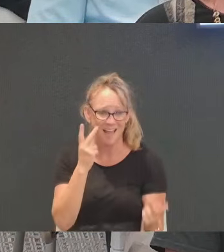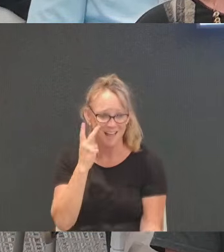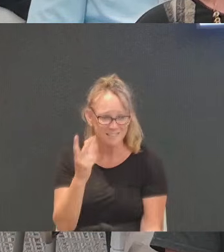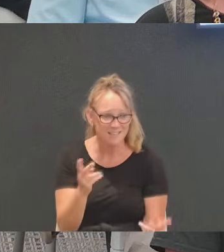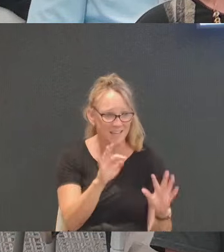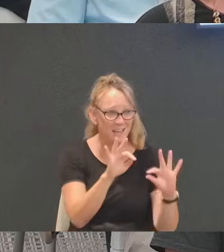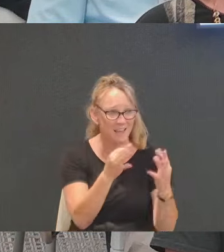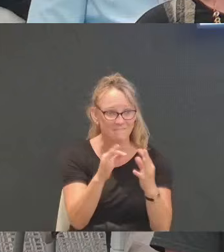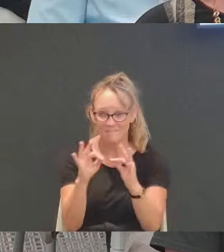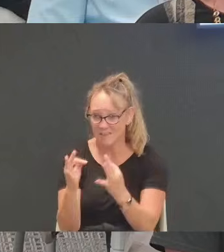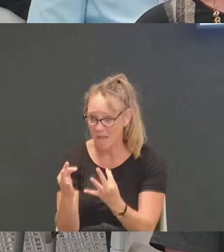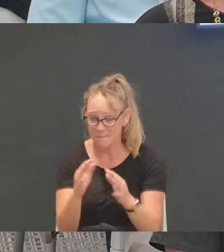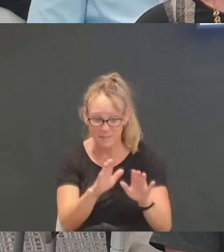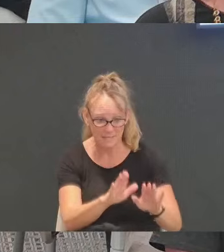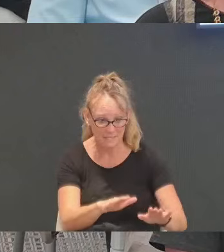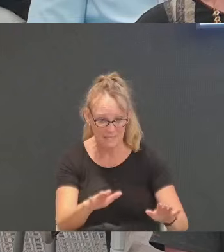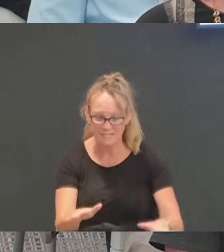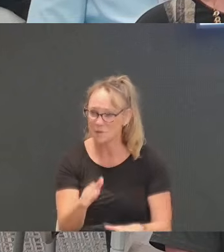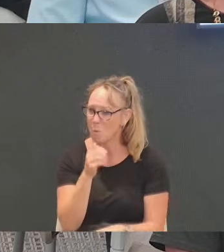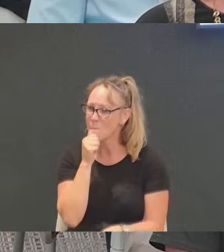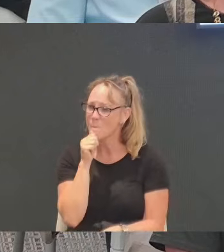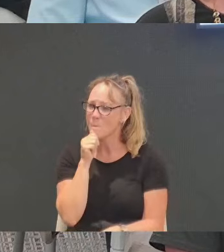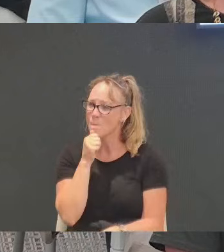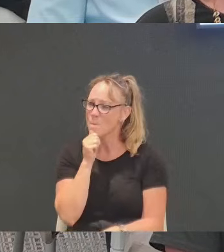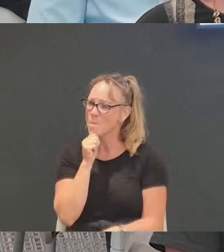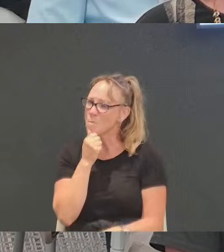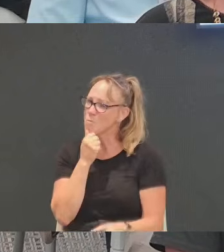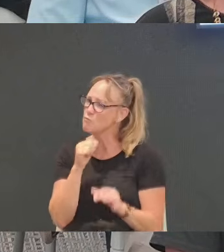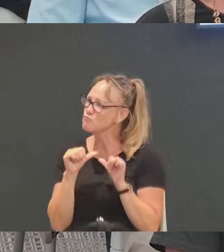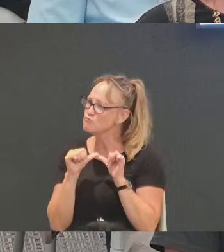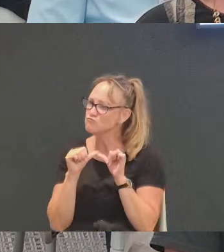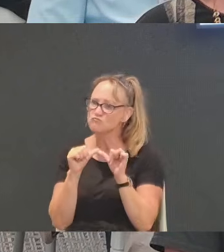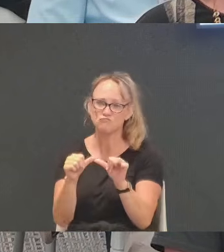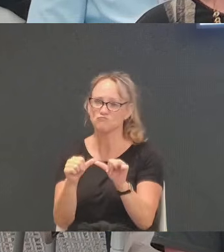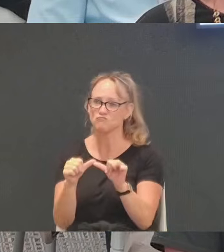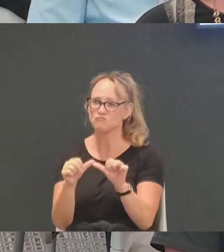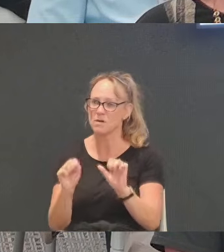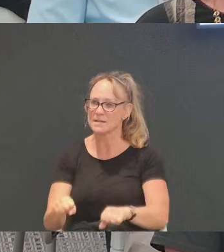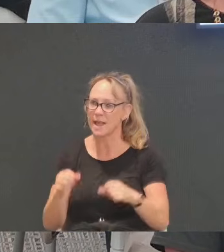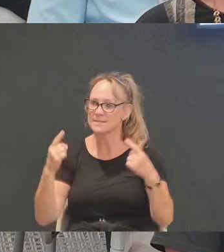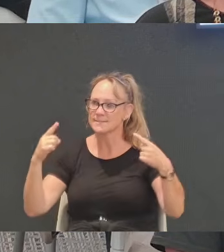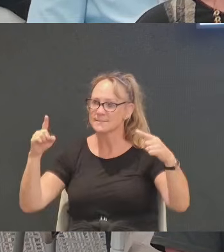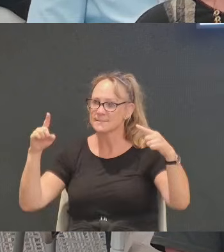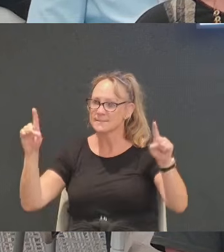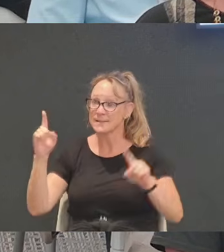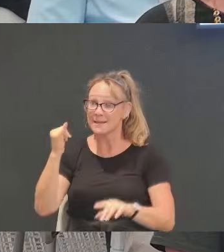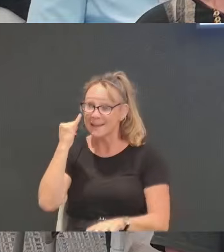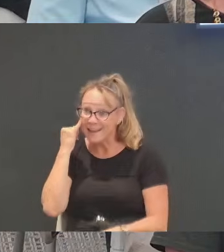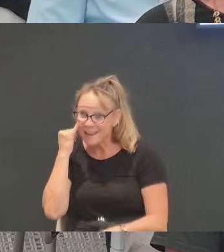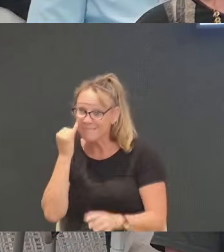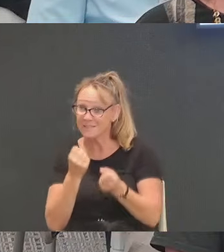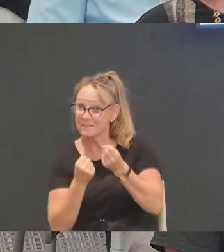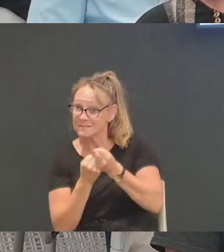be incredibly resilient when they get the right resources and supports. It truly takes a village,